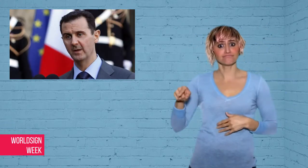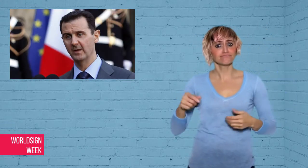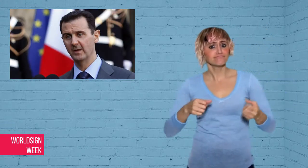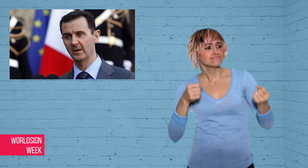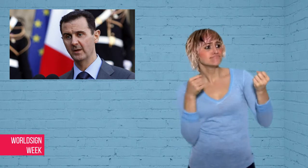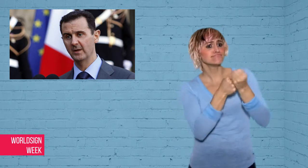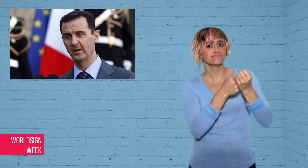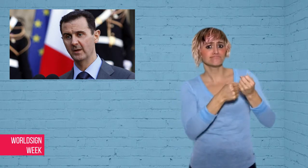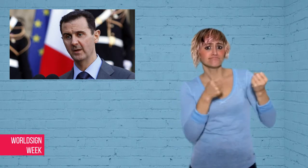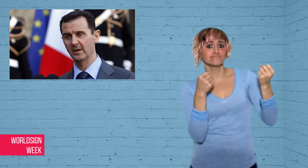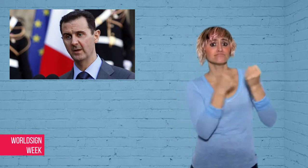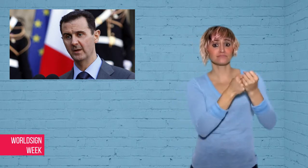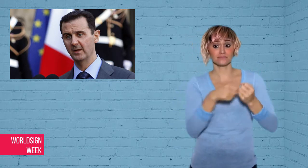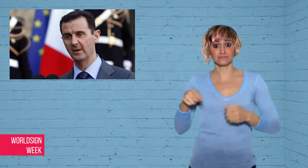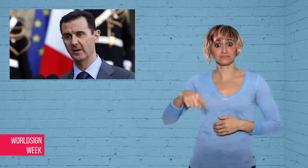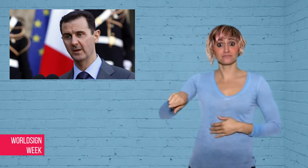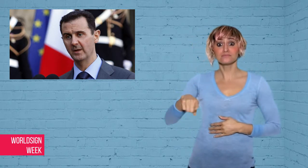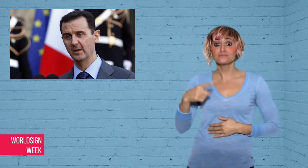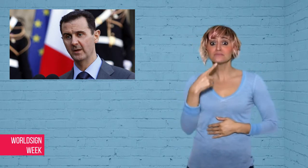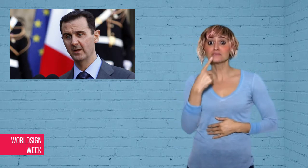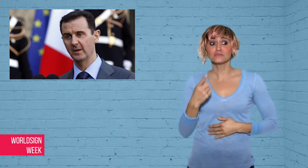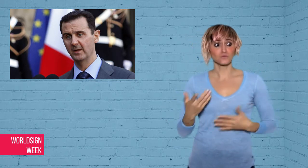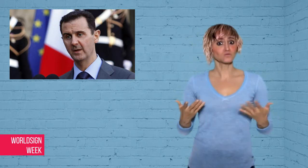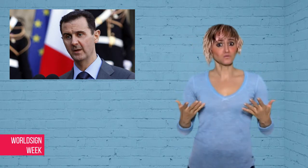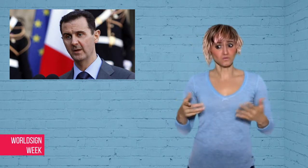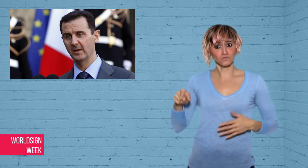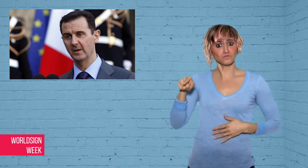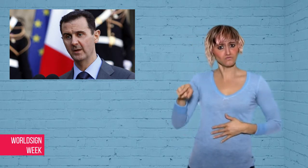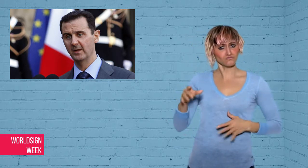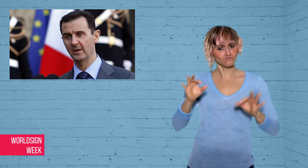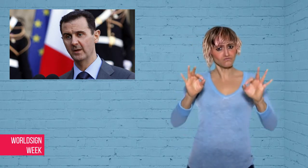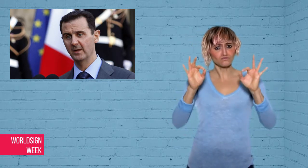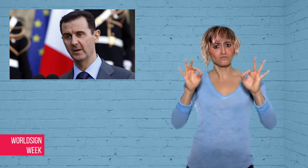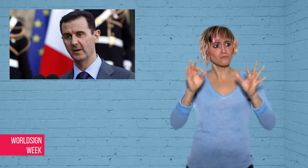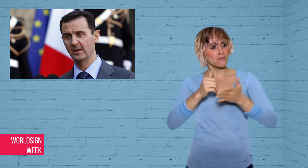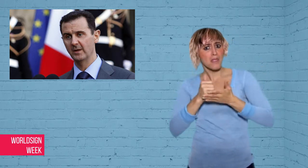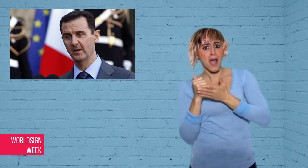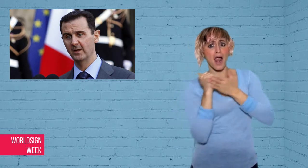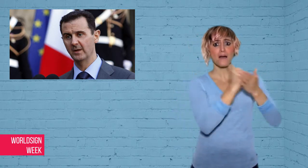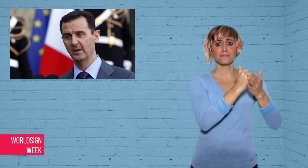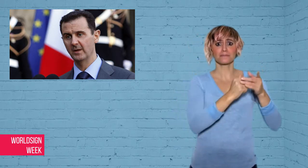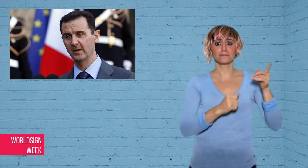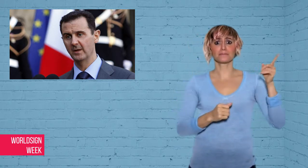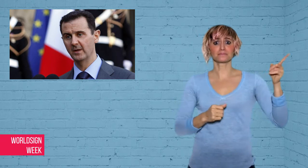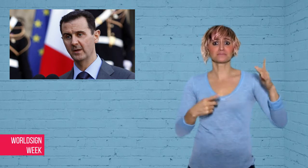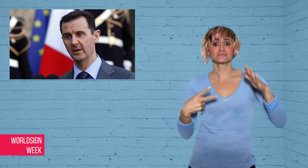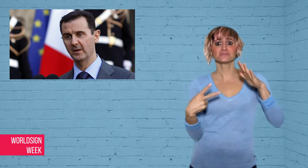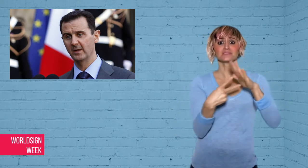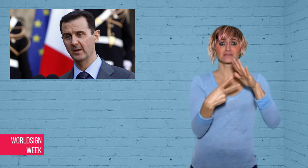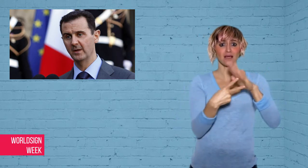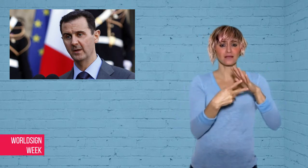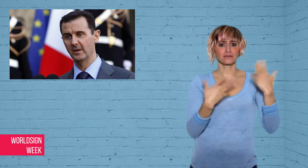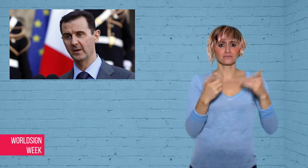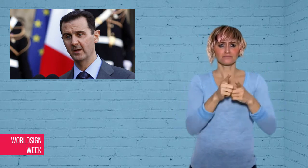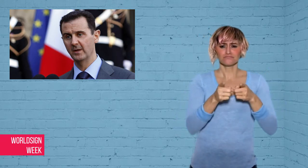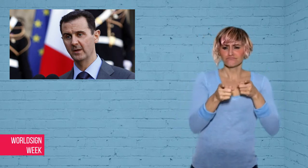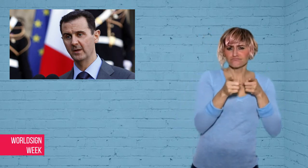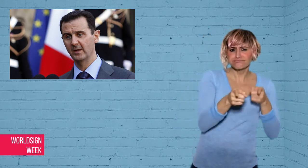They have been supporting the Syrian government, claiming